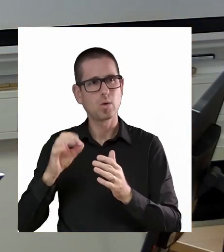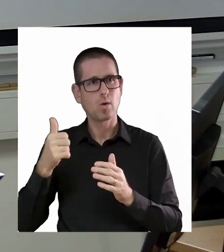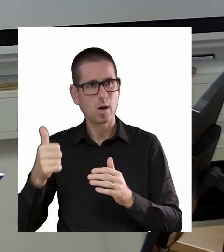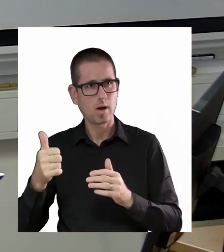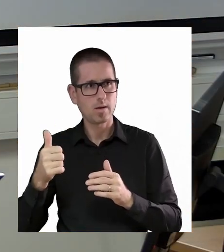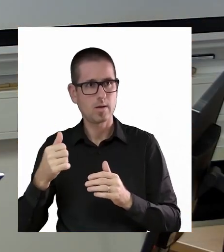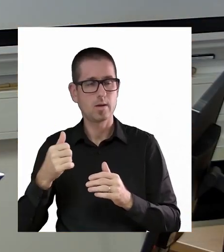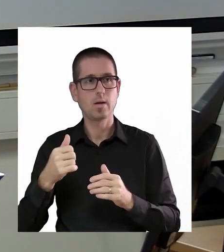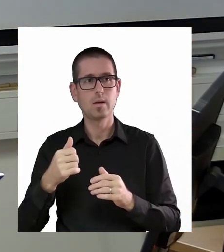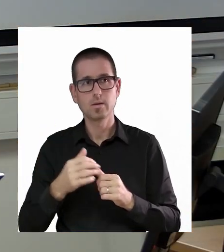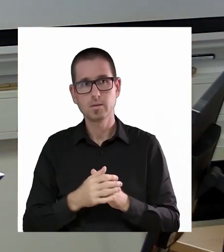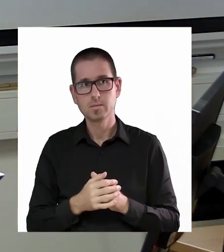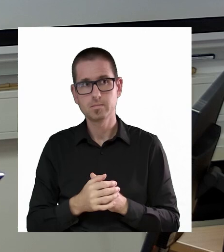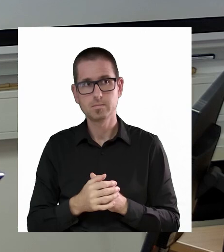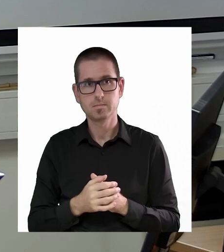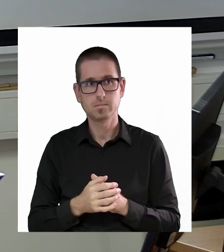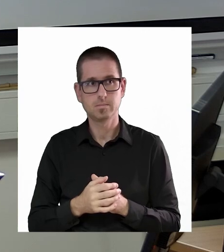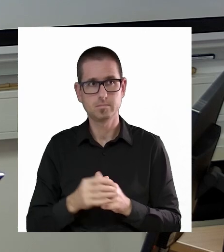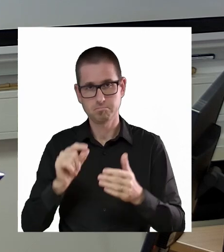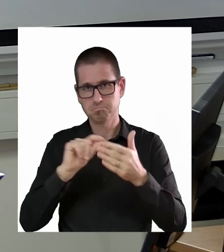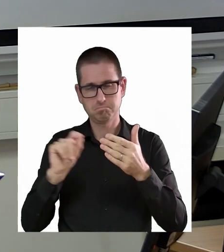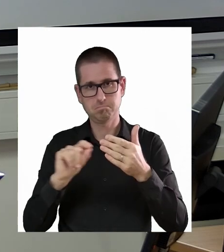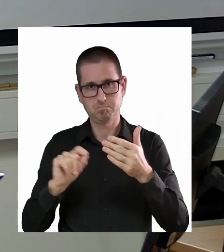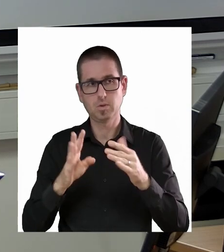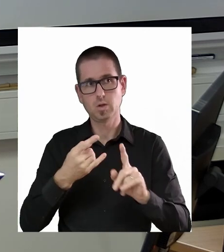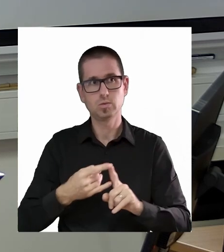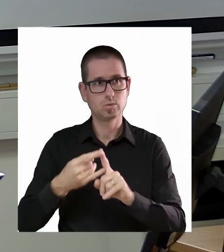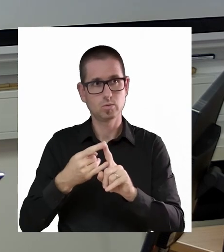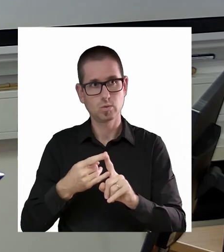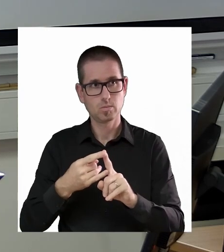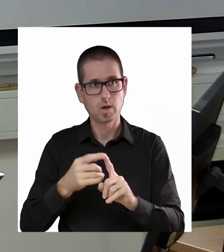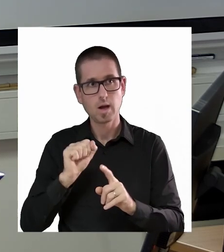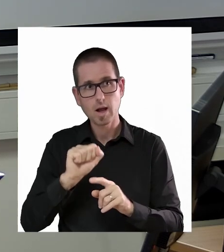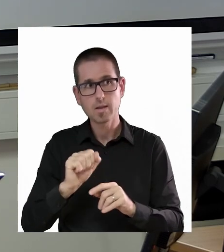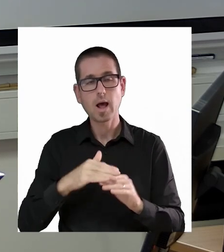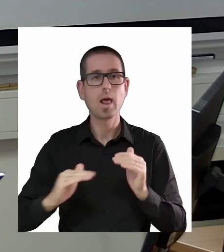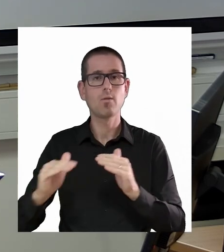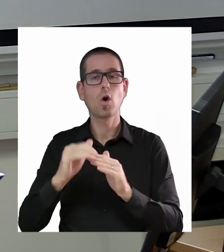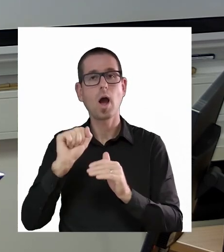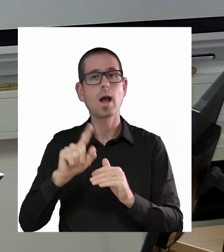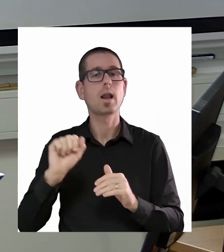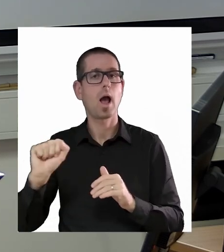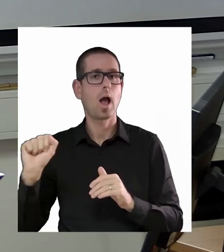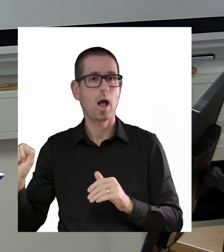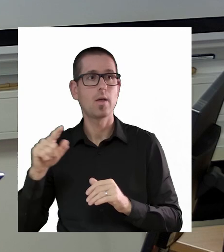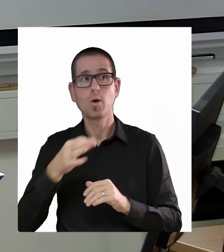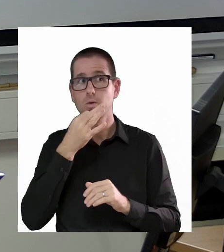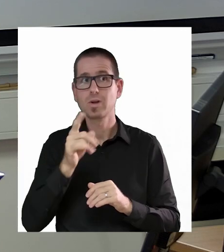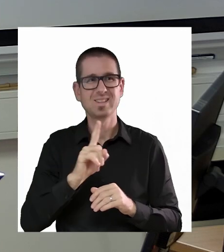WCAG 2.1 on levels A and AA. Okay, this question is not connected to